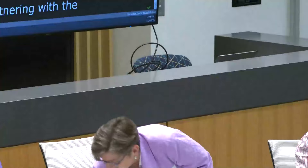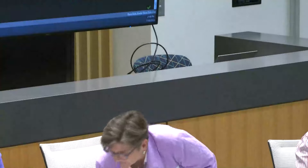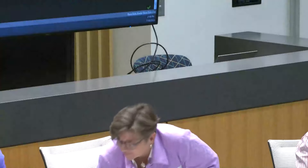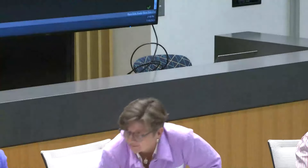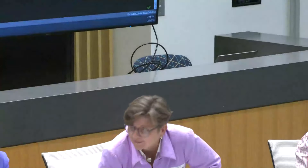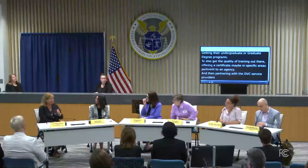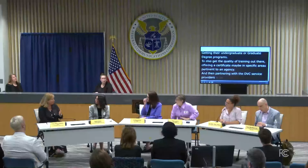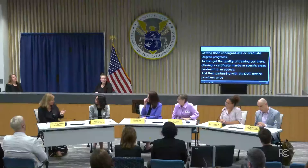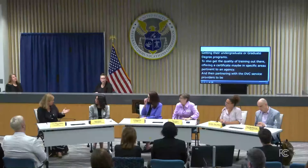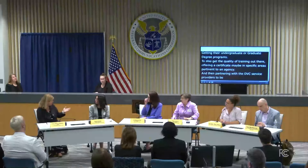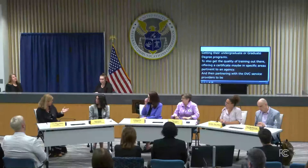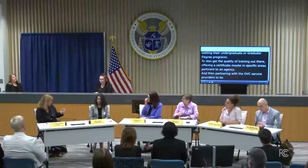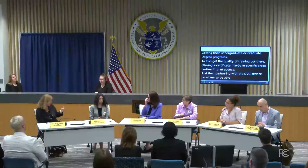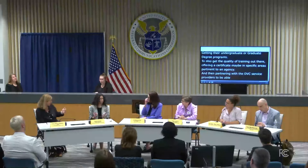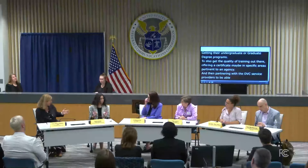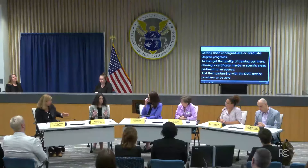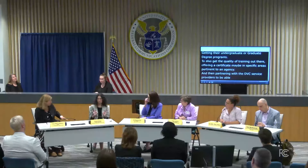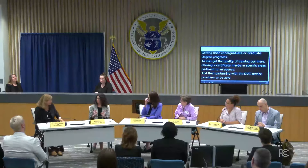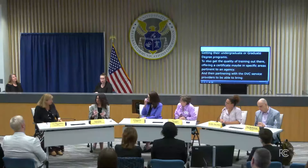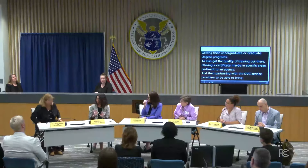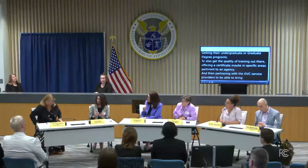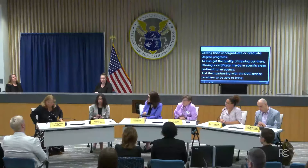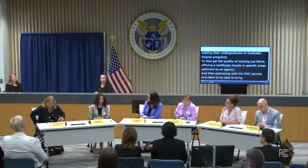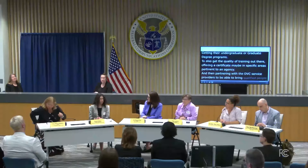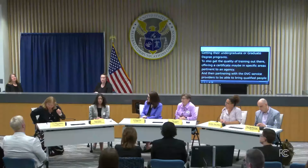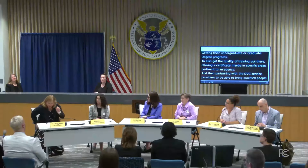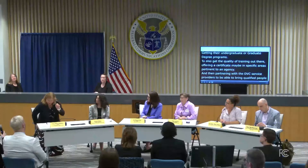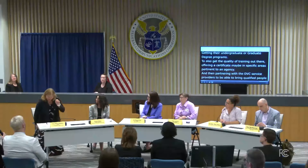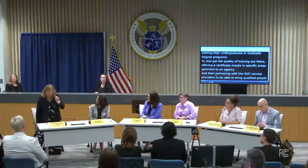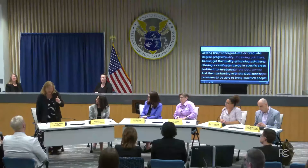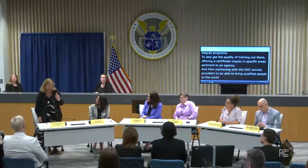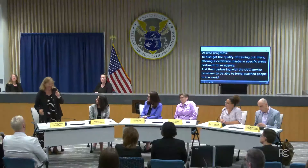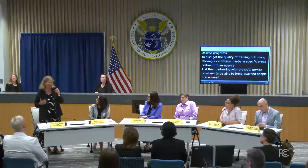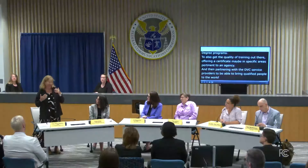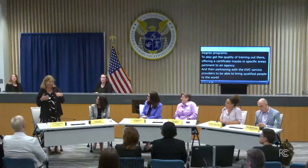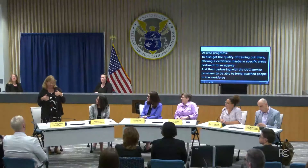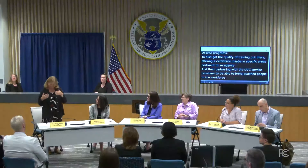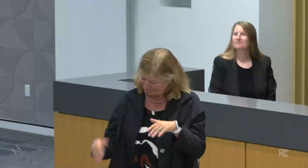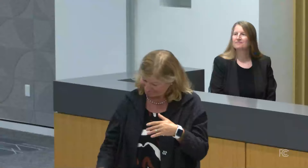SPECIFIC AREAS PERTINENT TO AN AGENCY. AND THEN PARTNERING WITH THE DVC SERVICE PROVIDERS TO BE